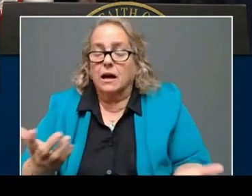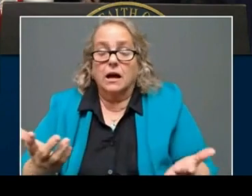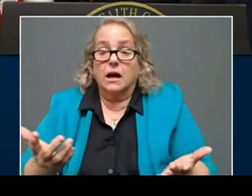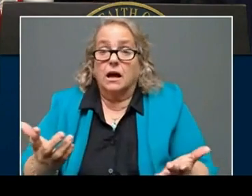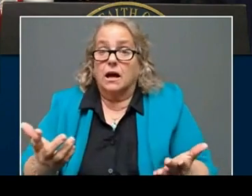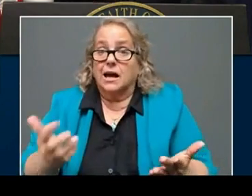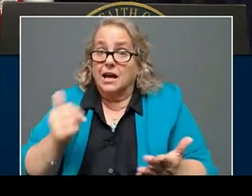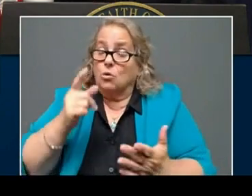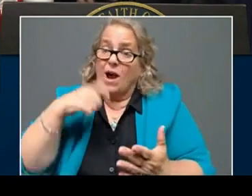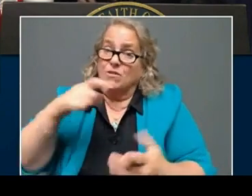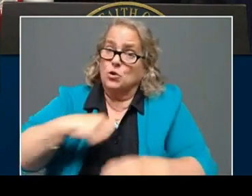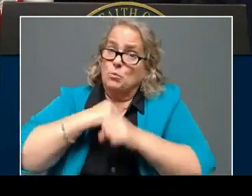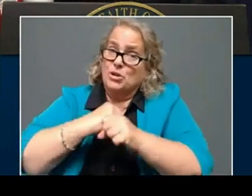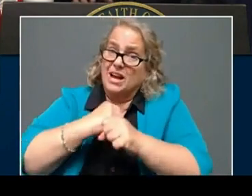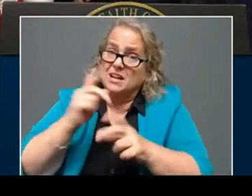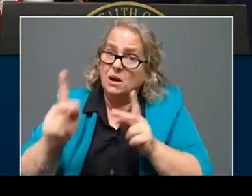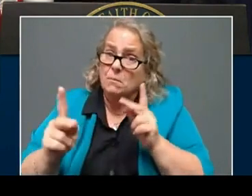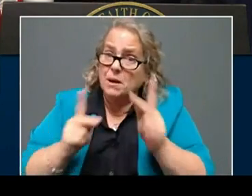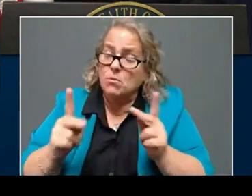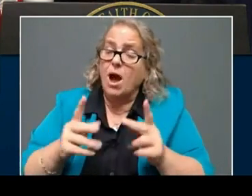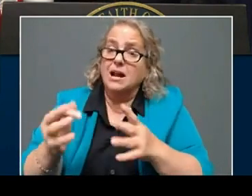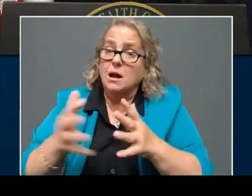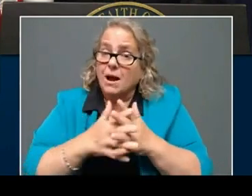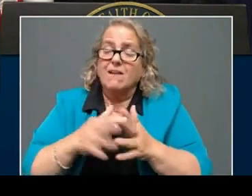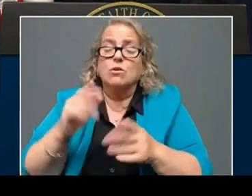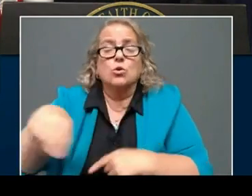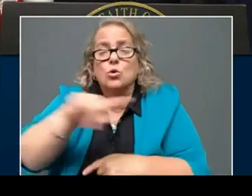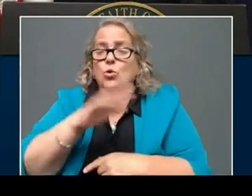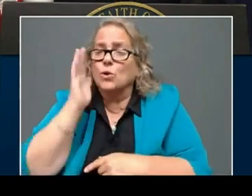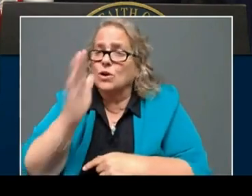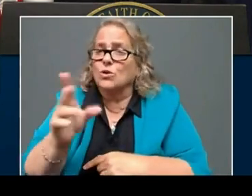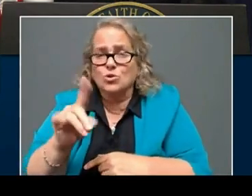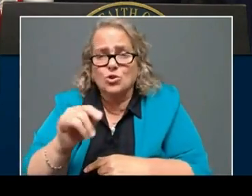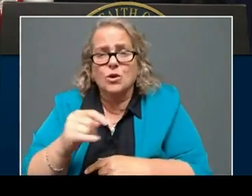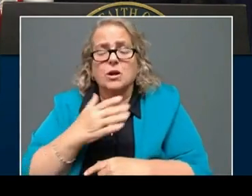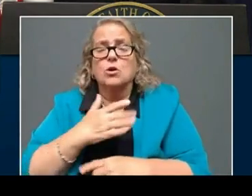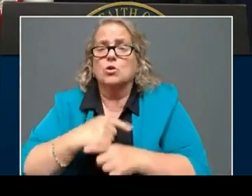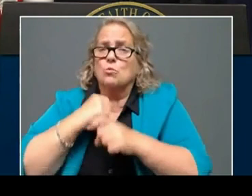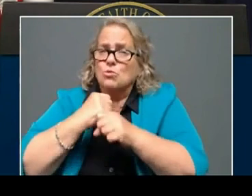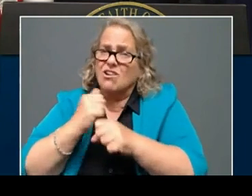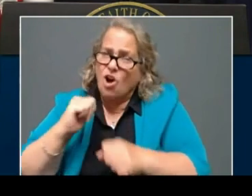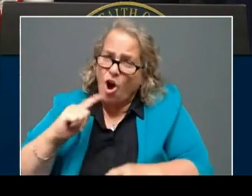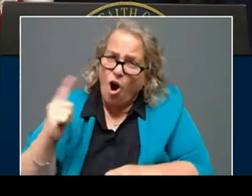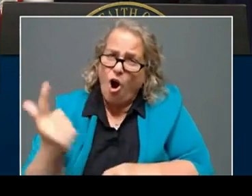America. If folks would do it protect all of us, every single one of us from